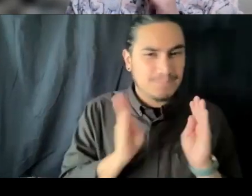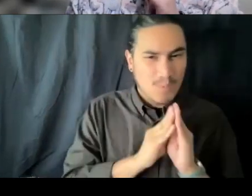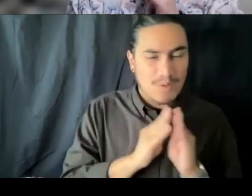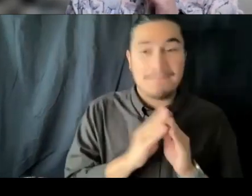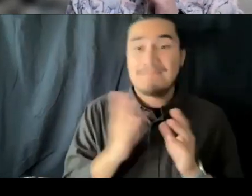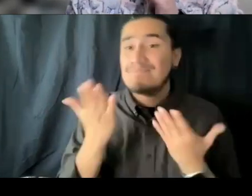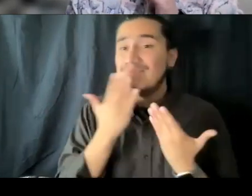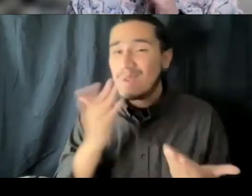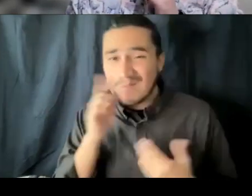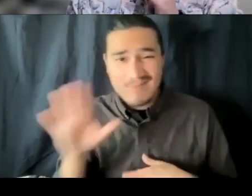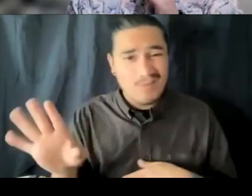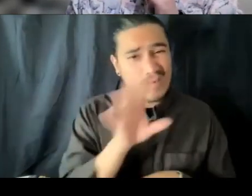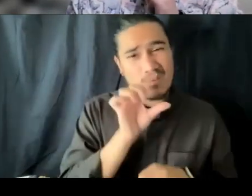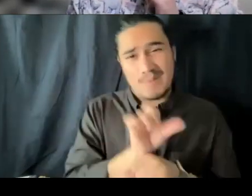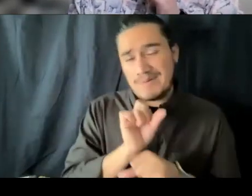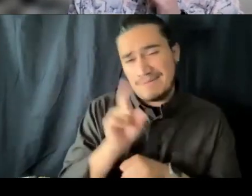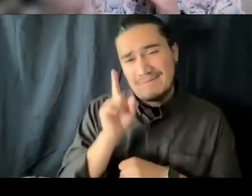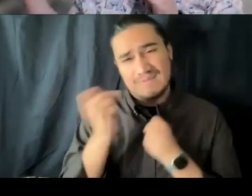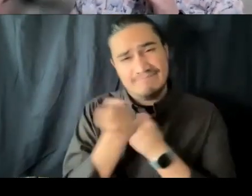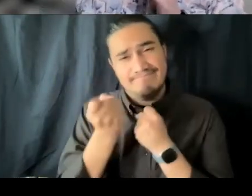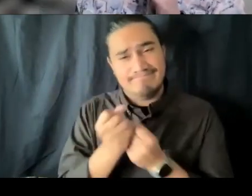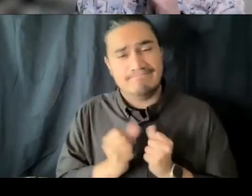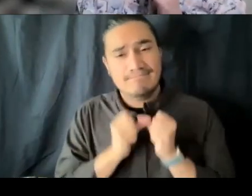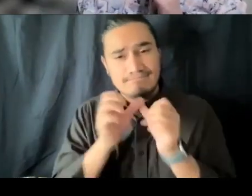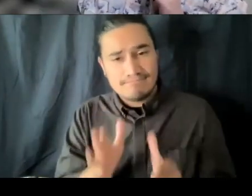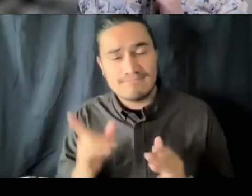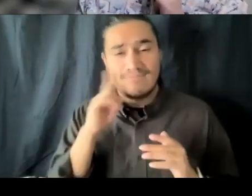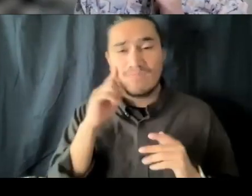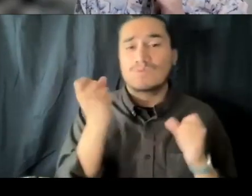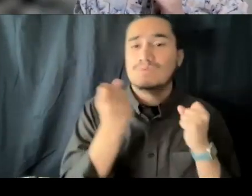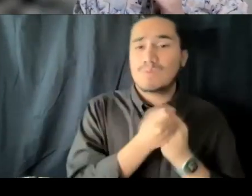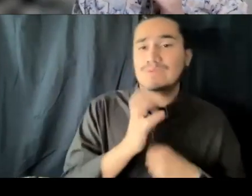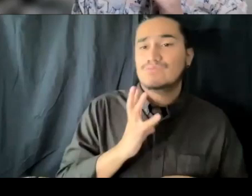for supporting survivors, for supporting trans and nonbinary communities.